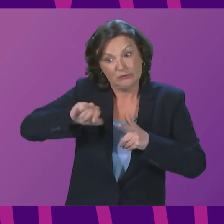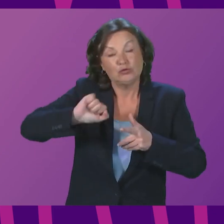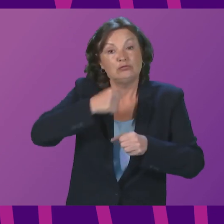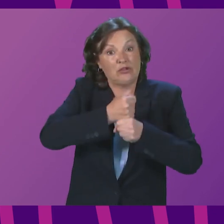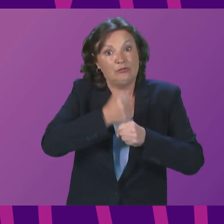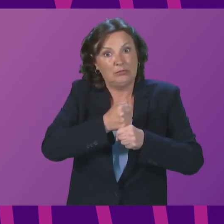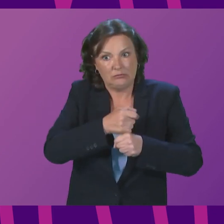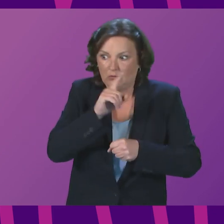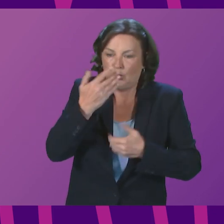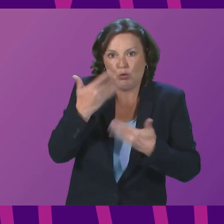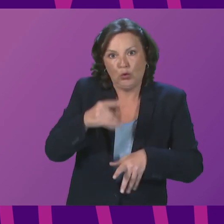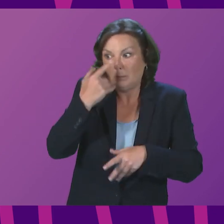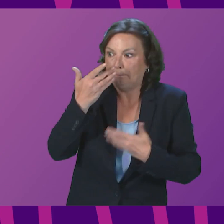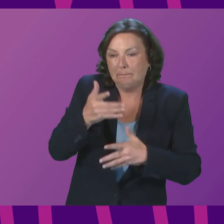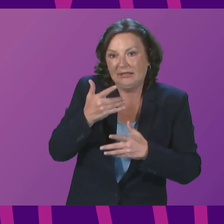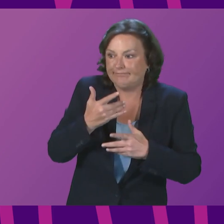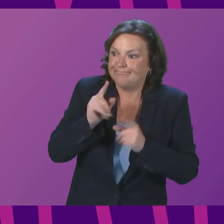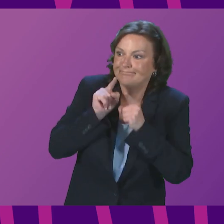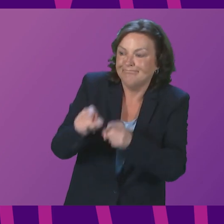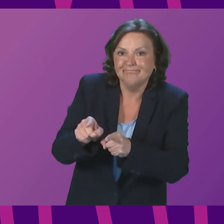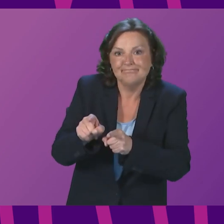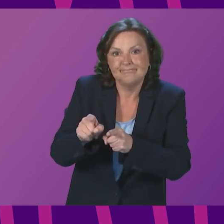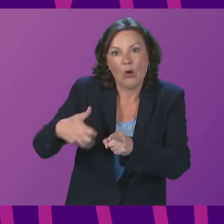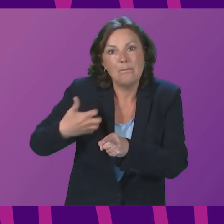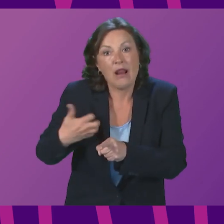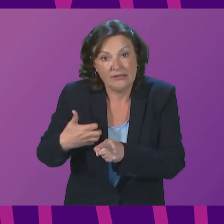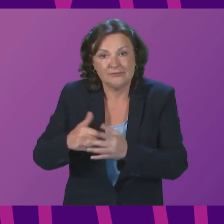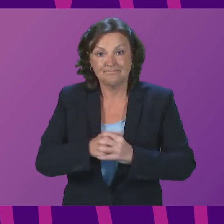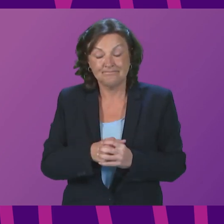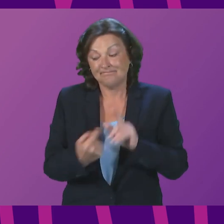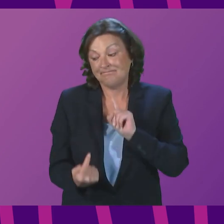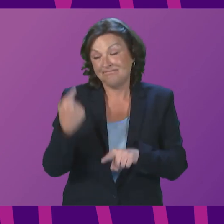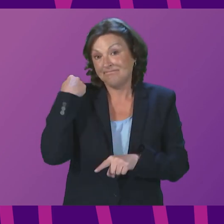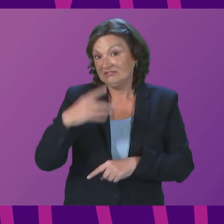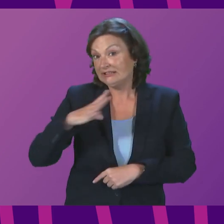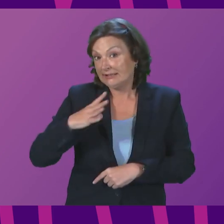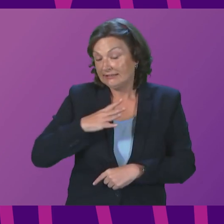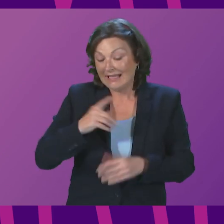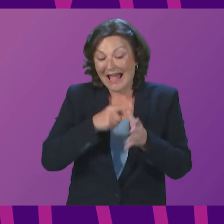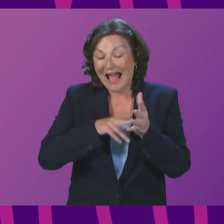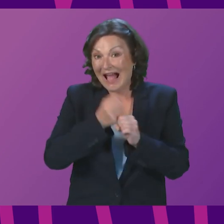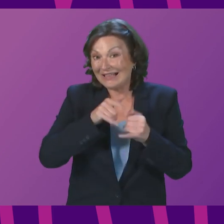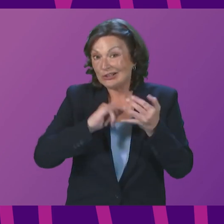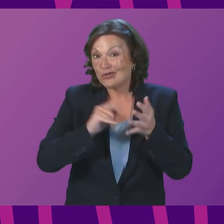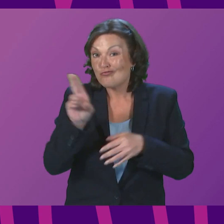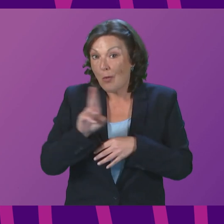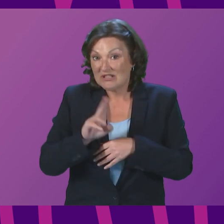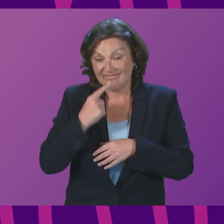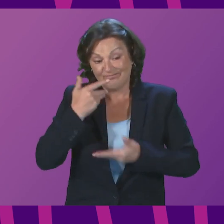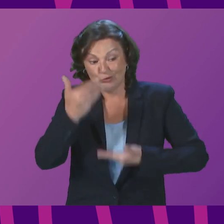and hope that the difficult questions go away. On Sunday, Angus Robertson described an SNP member of Parliament making unwanted sexual